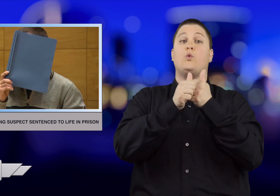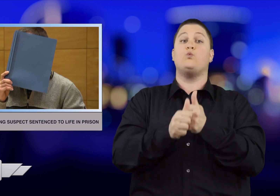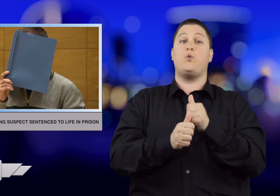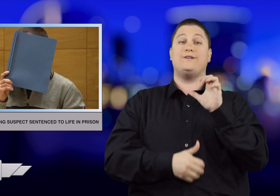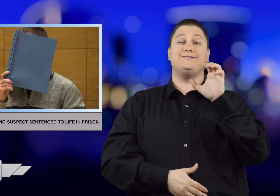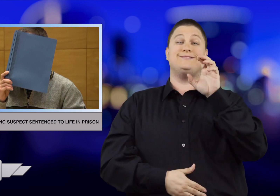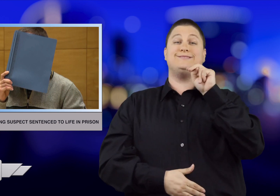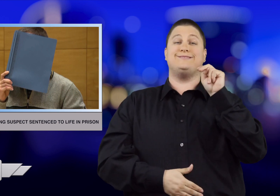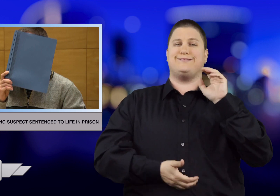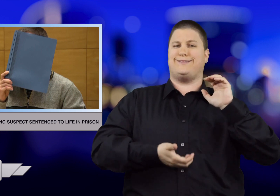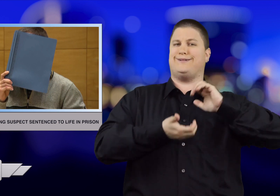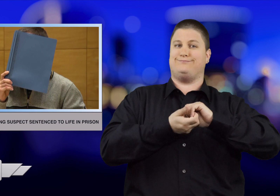several years.